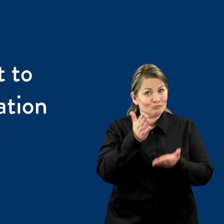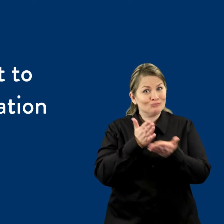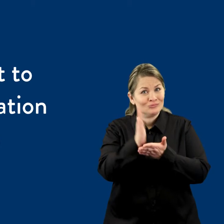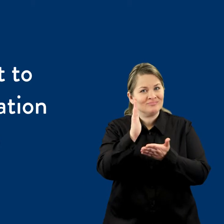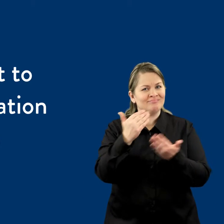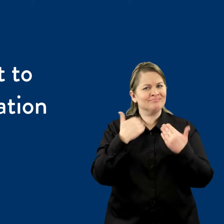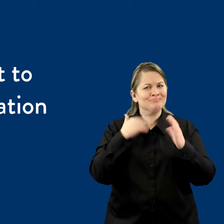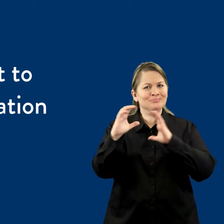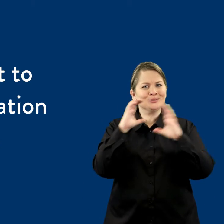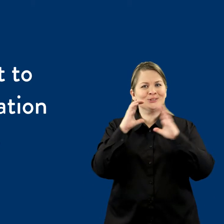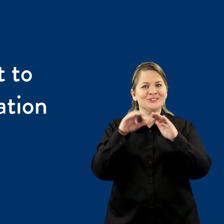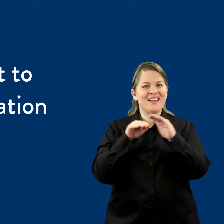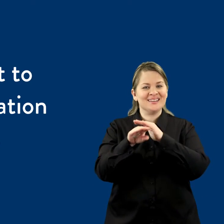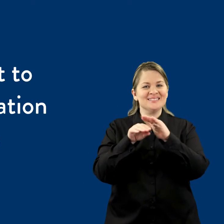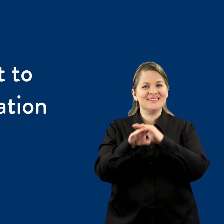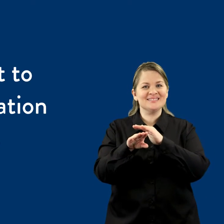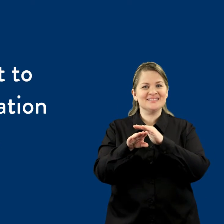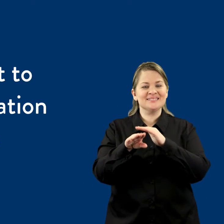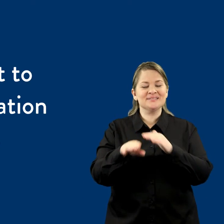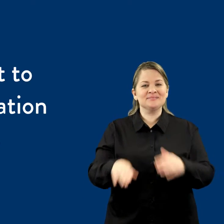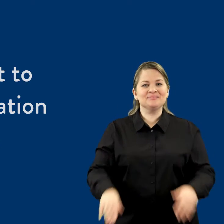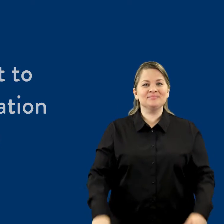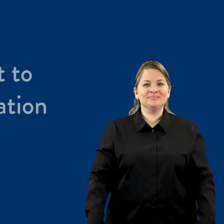Your right to communication access.